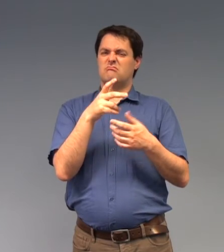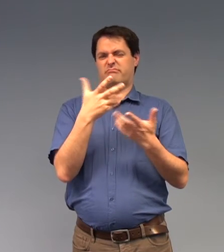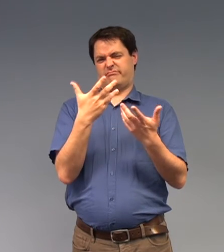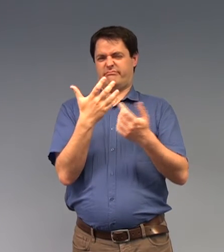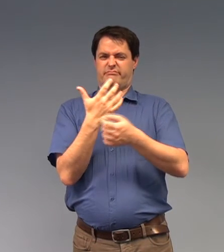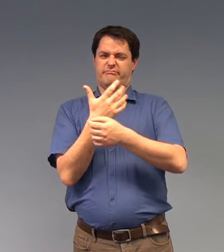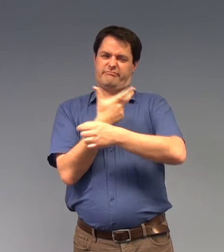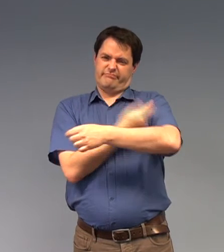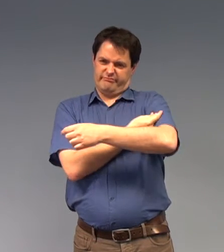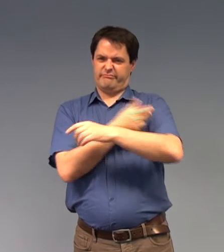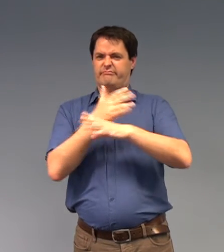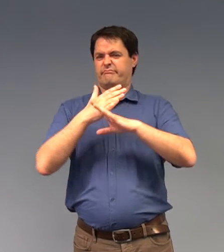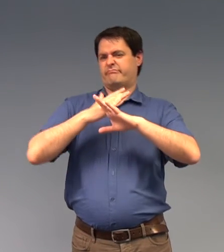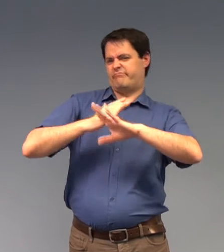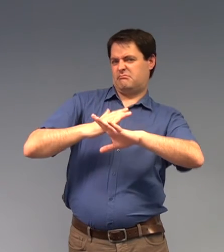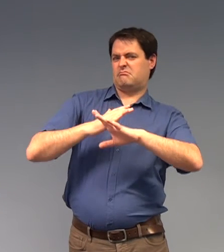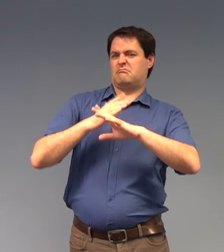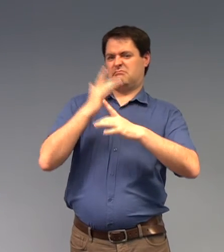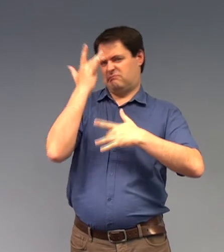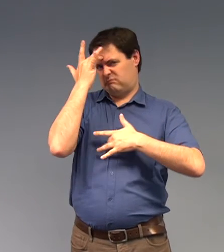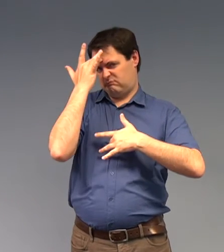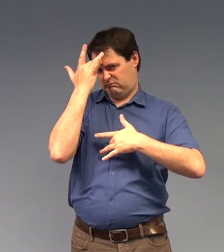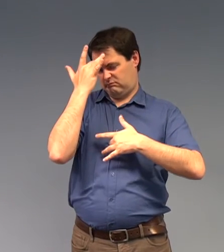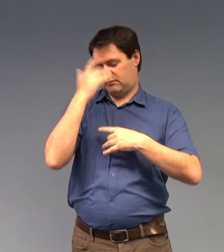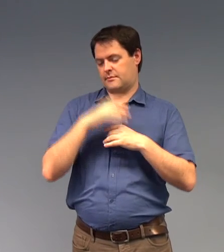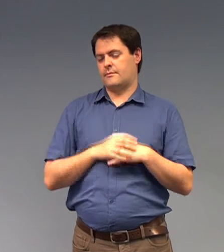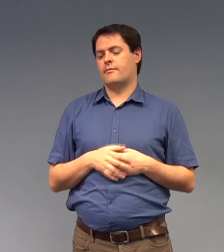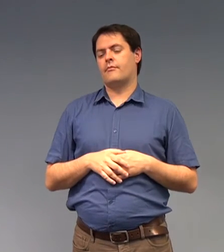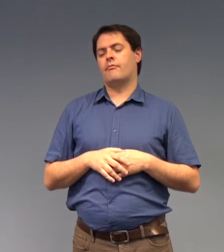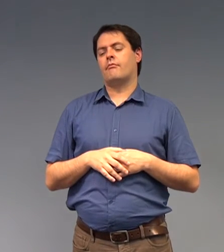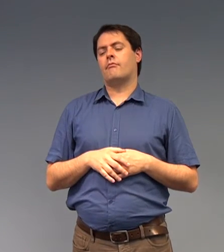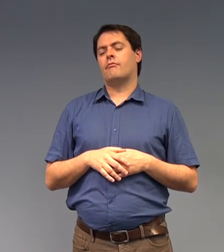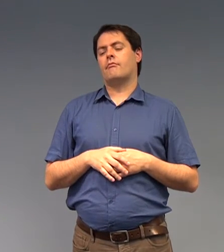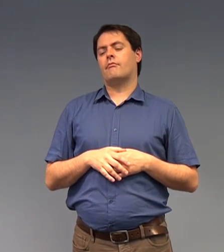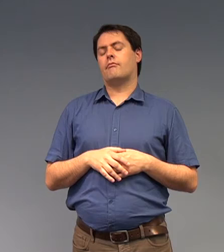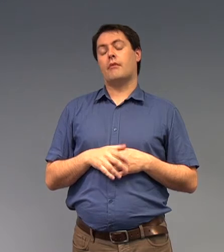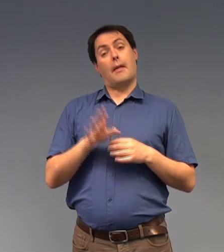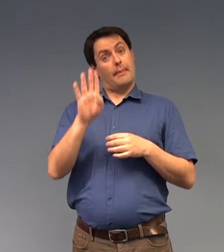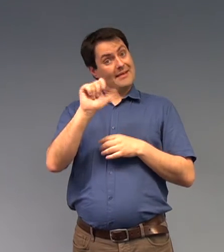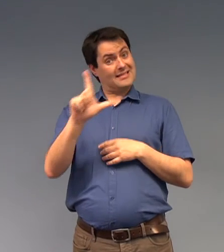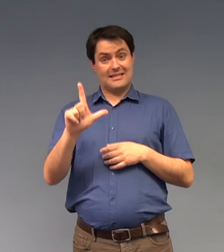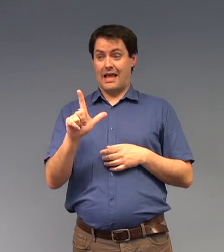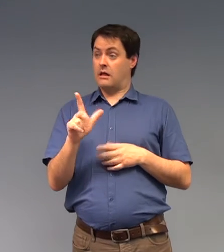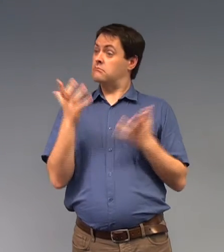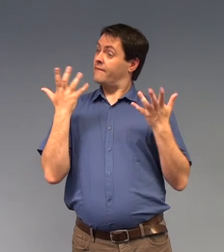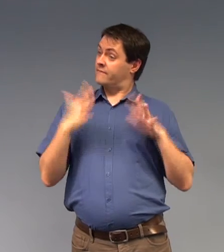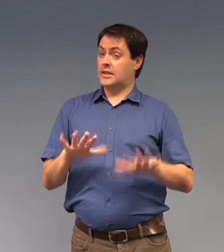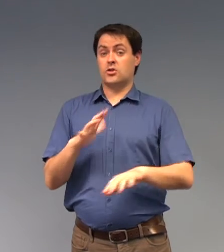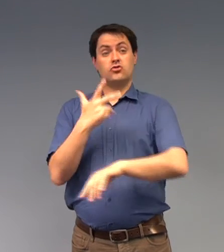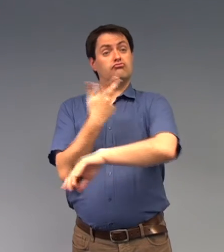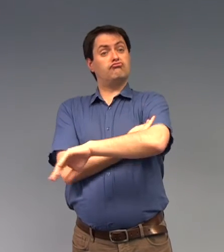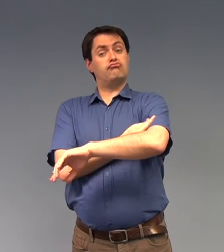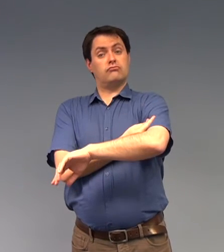So, you could construct that as an injection to protect you from illness.